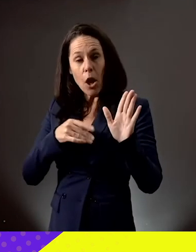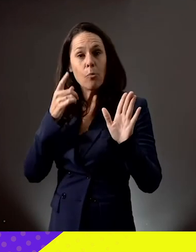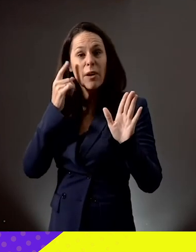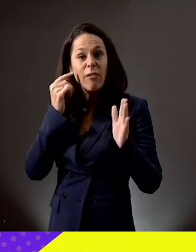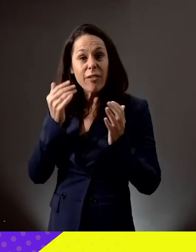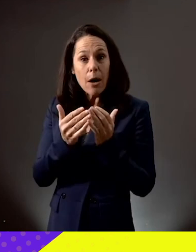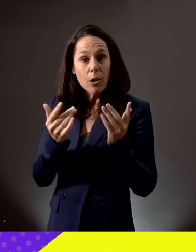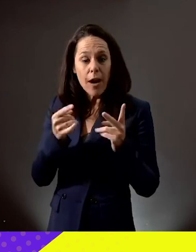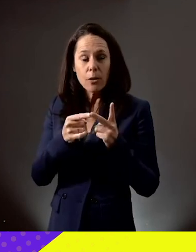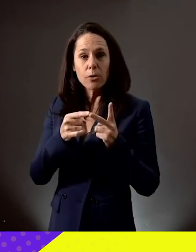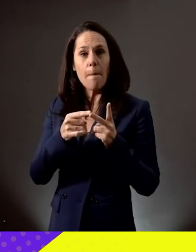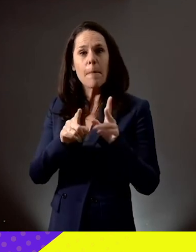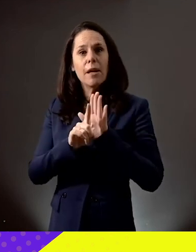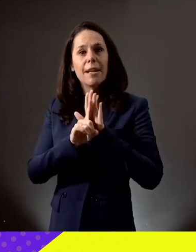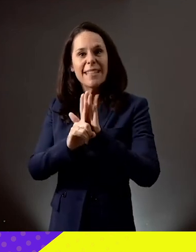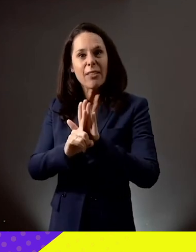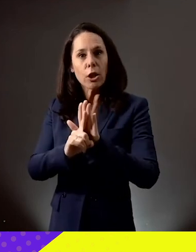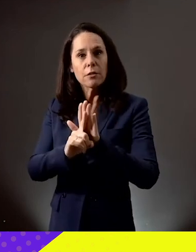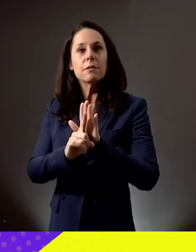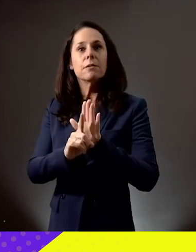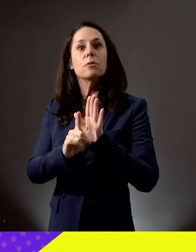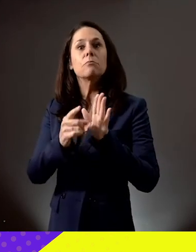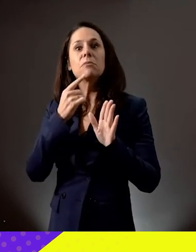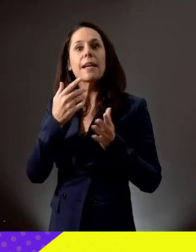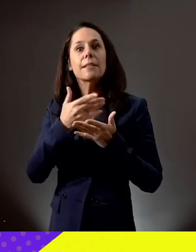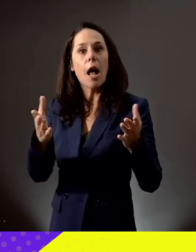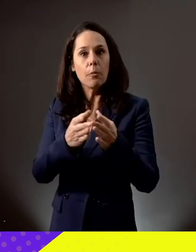So I would like to say to all of the companies and our audience: